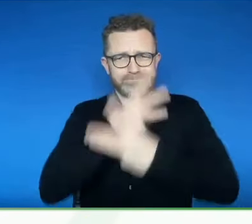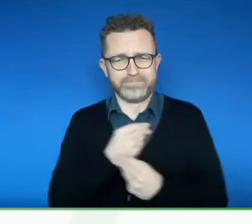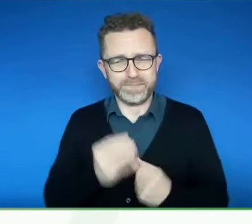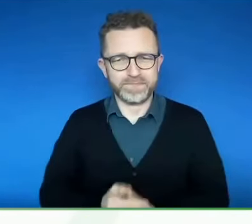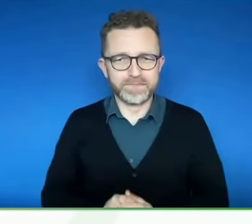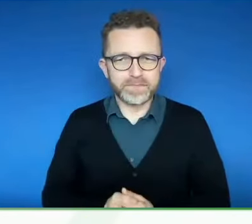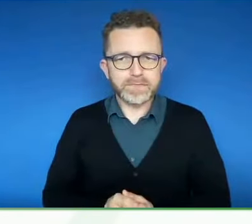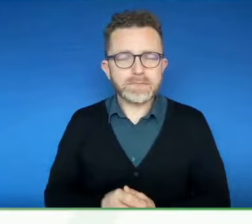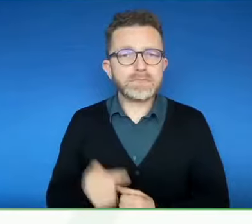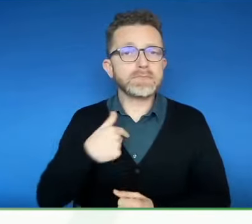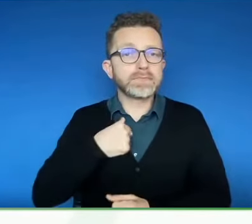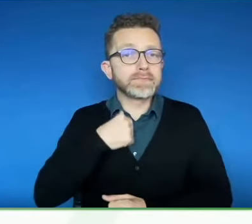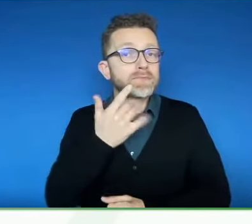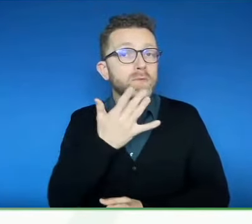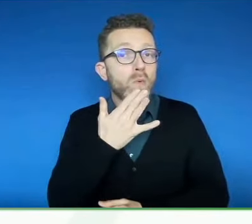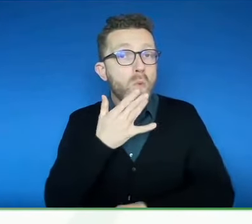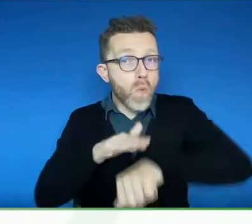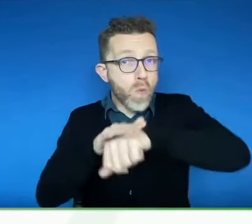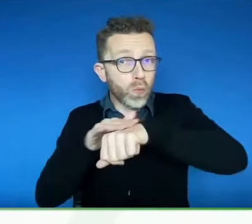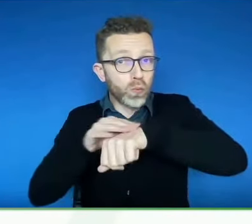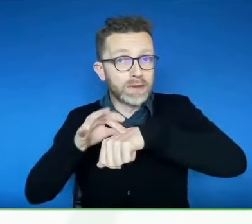honoured to speak to you today.